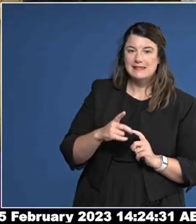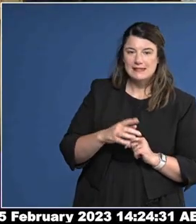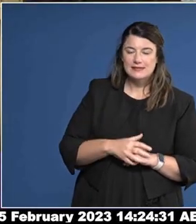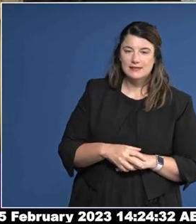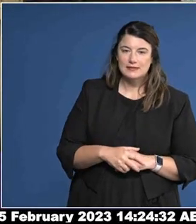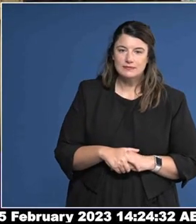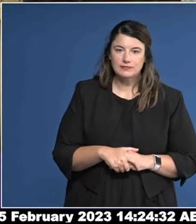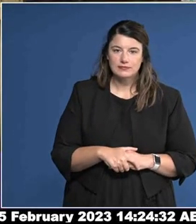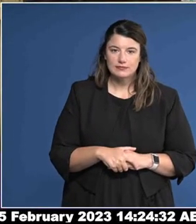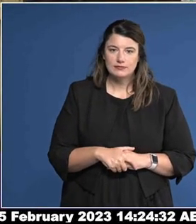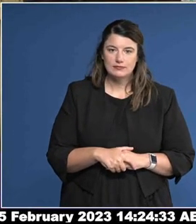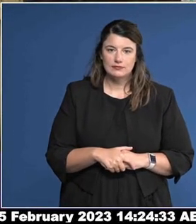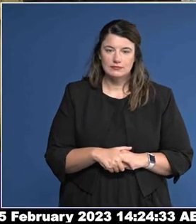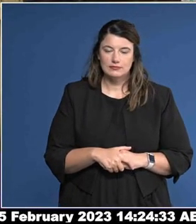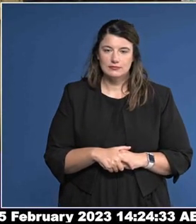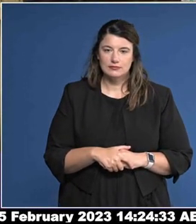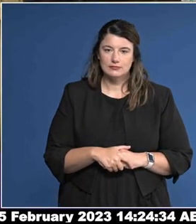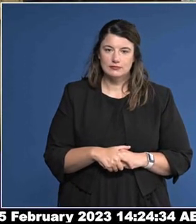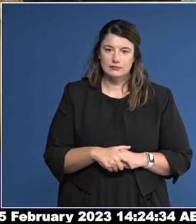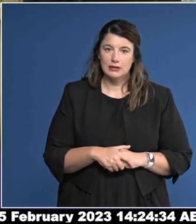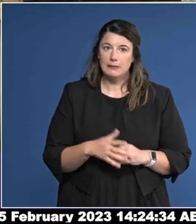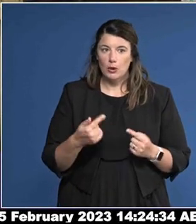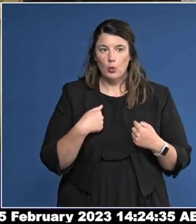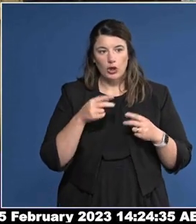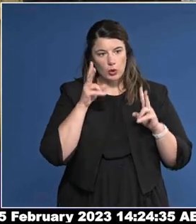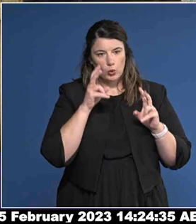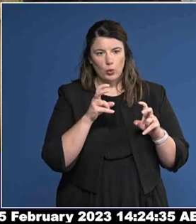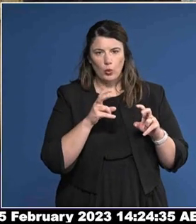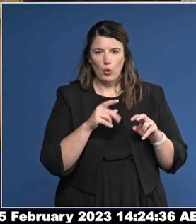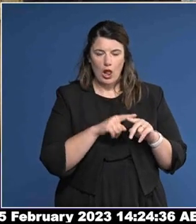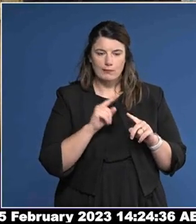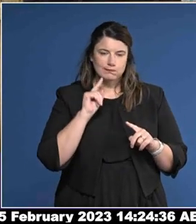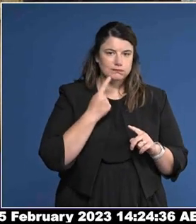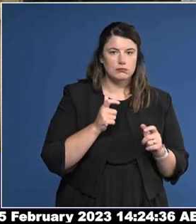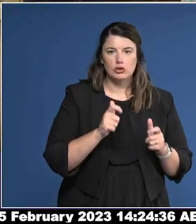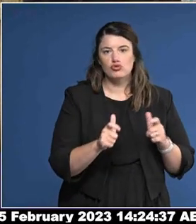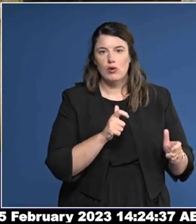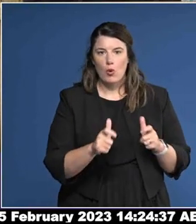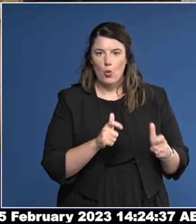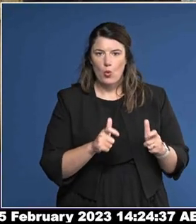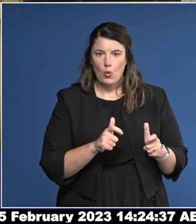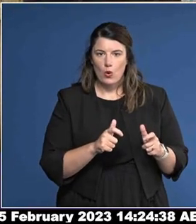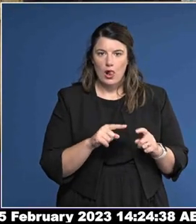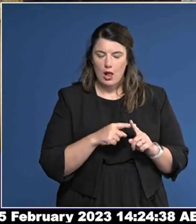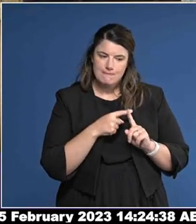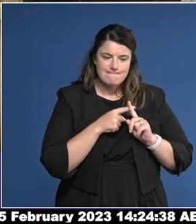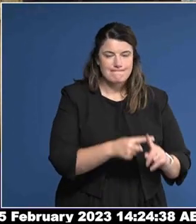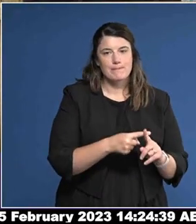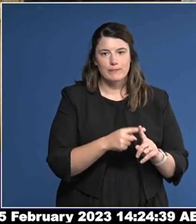But also in terms of what we would term coercive control, so some of that more insidious violence, abuse, neglect, exploitation.